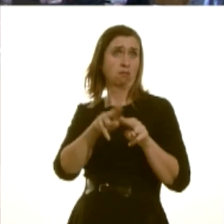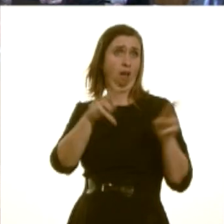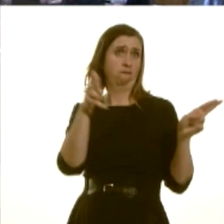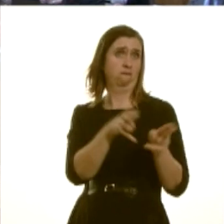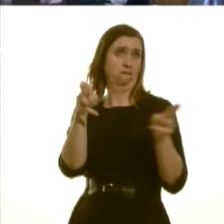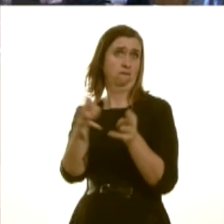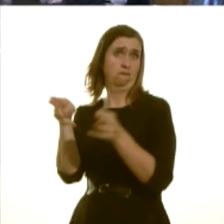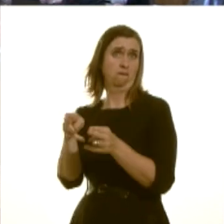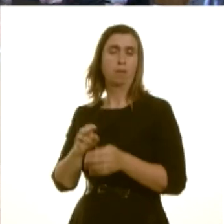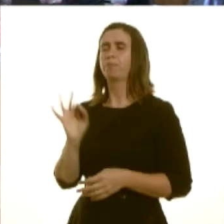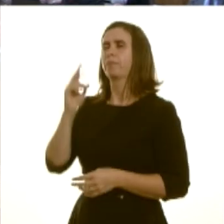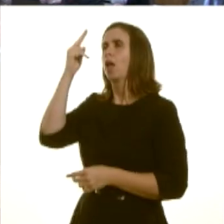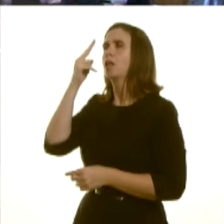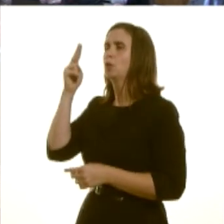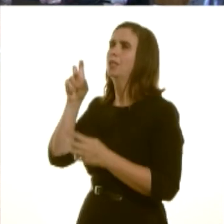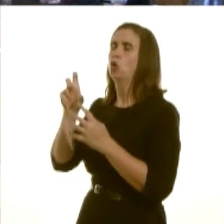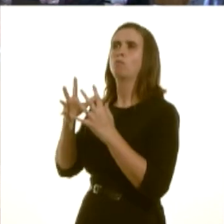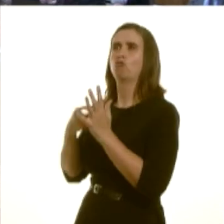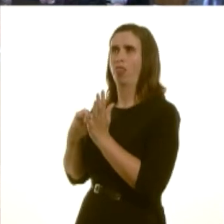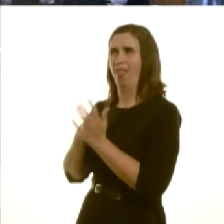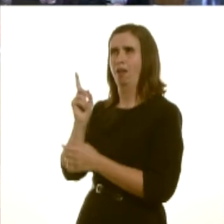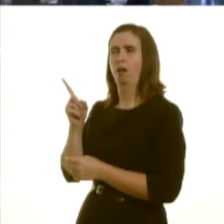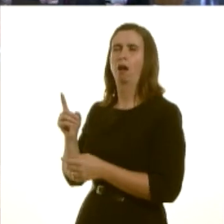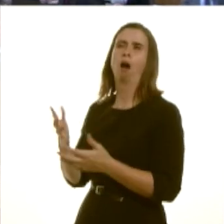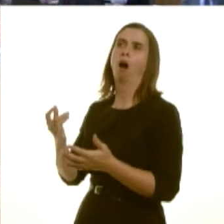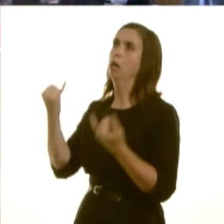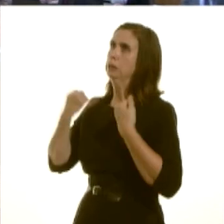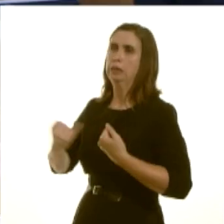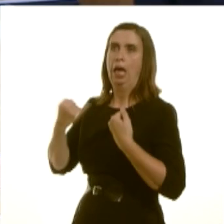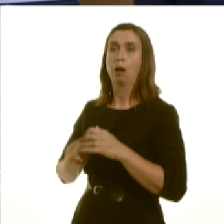at Ysbyty Cwm Rhondda with an unprecedented level of sickness. That is the reason for